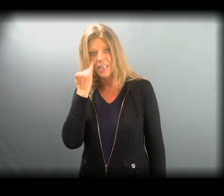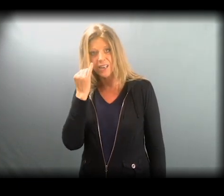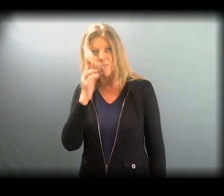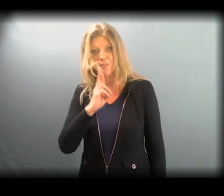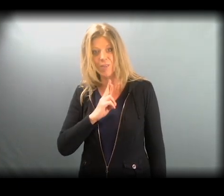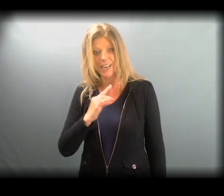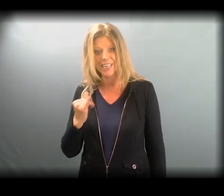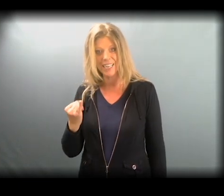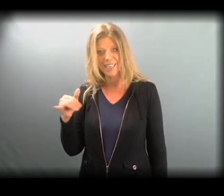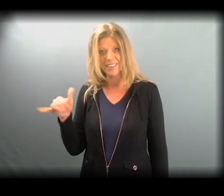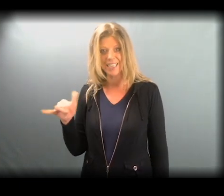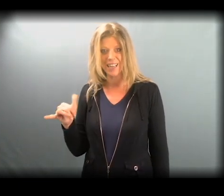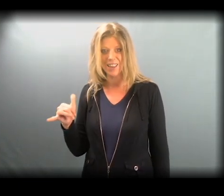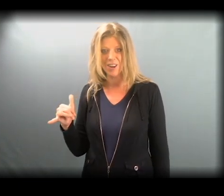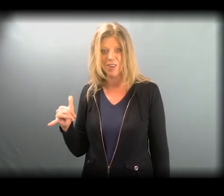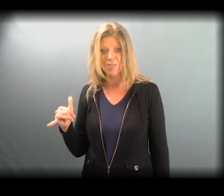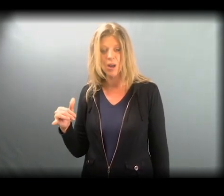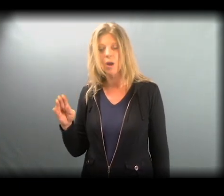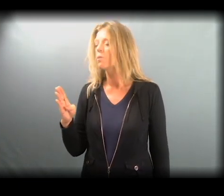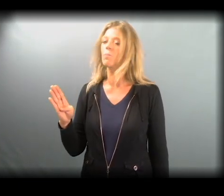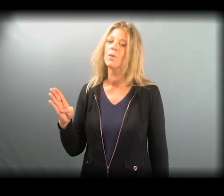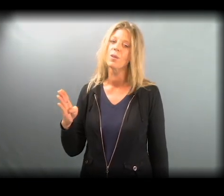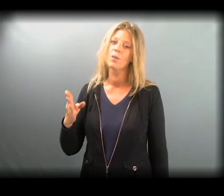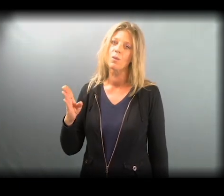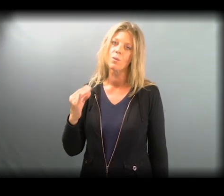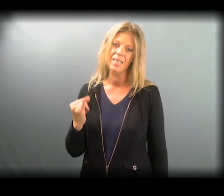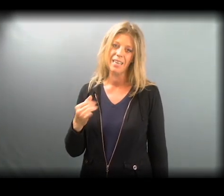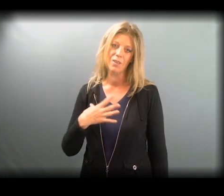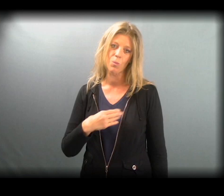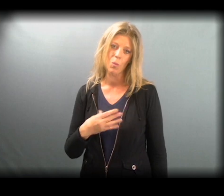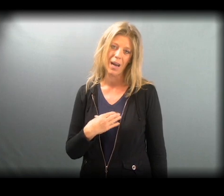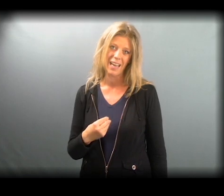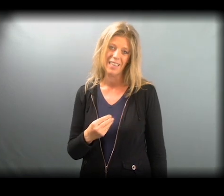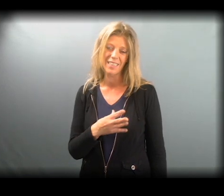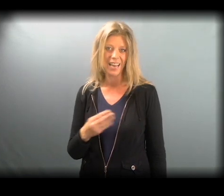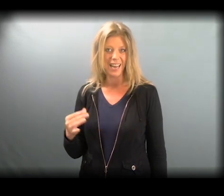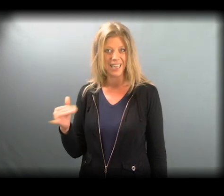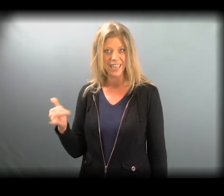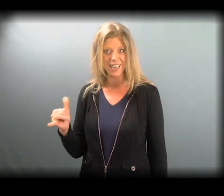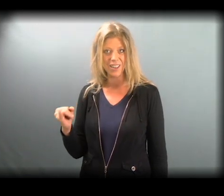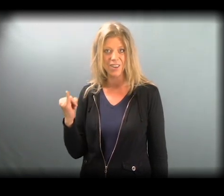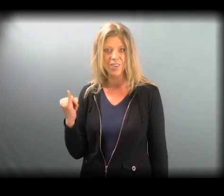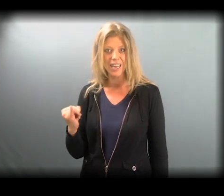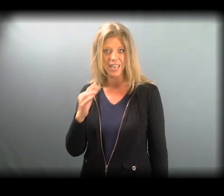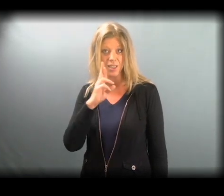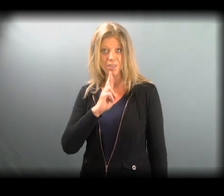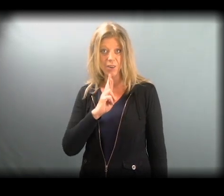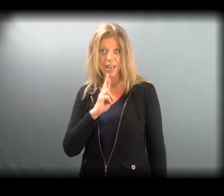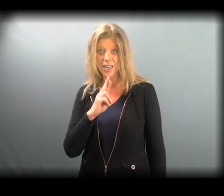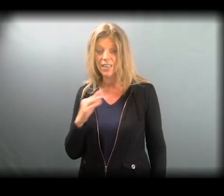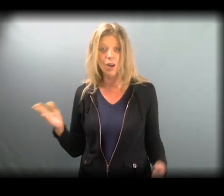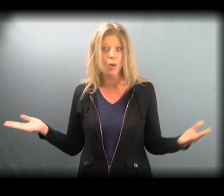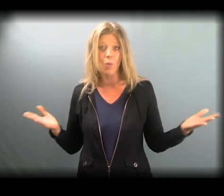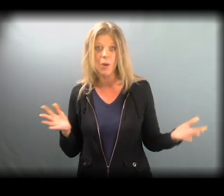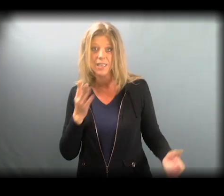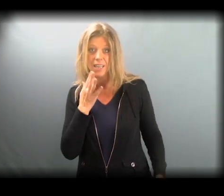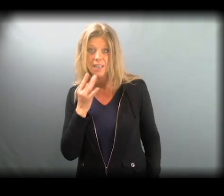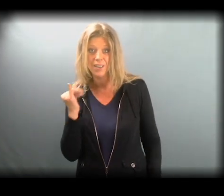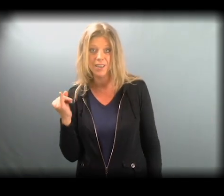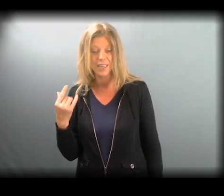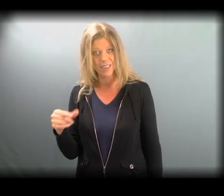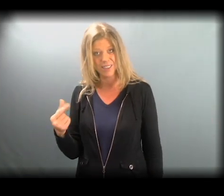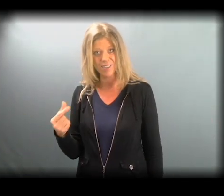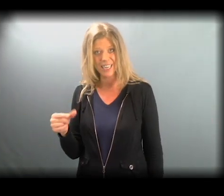If red is yellow, blue is white, and yellow is red, what color is green?